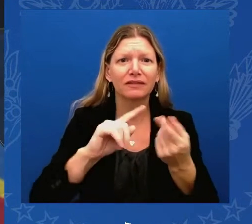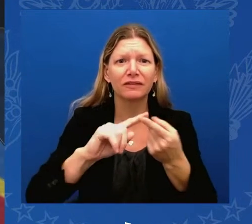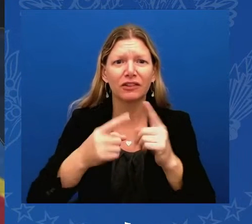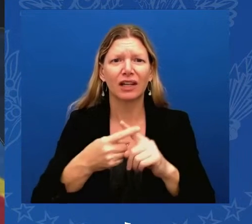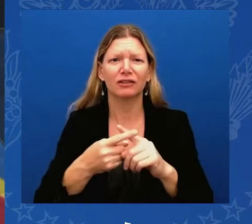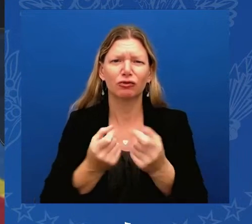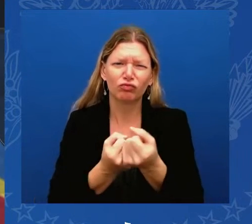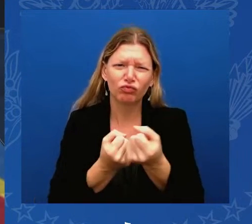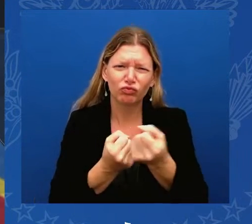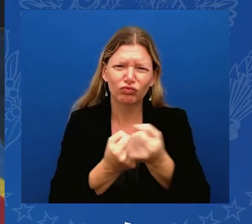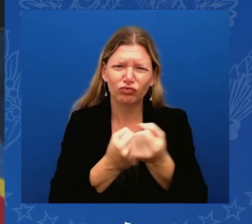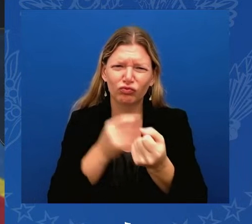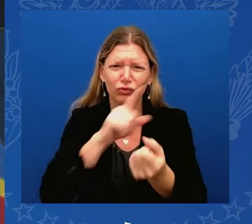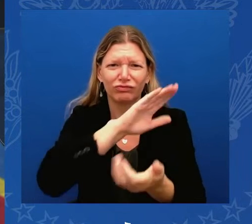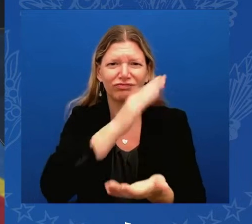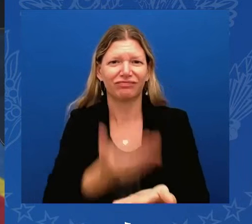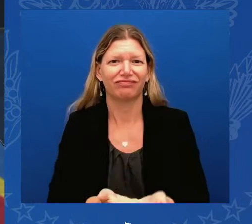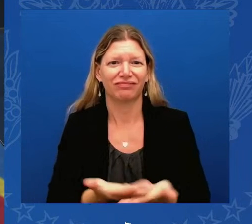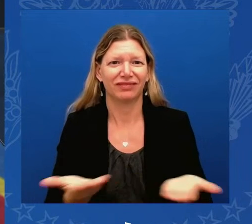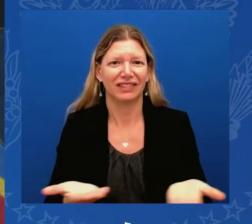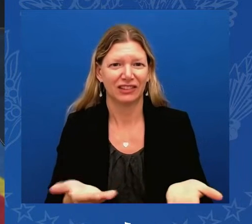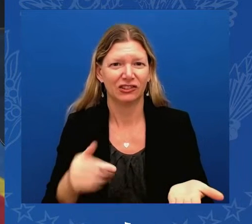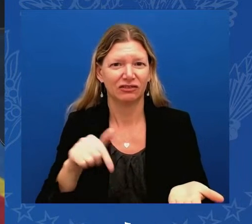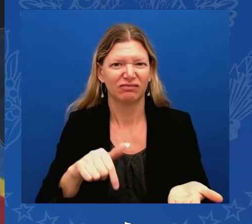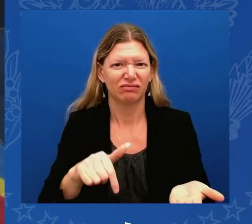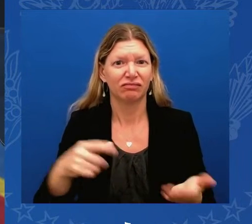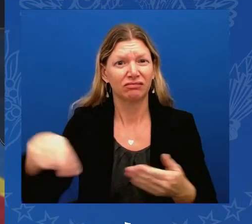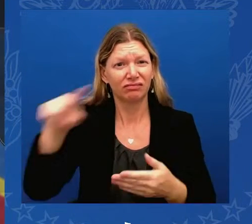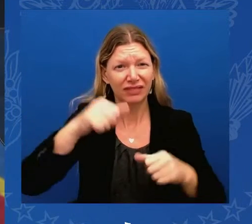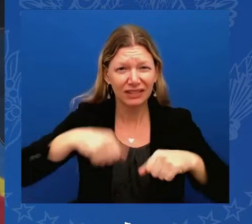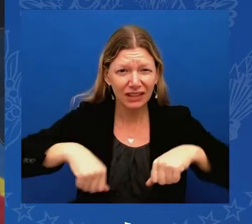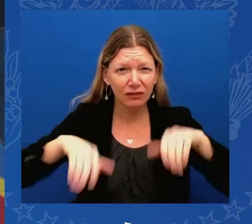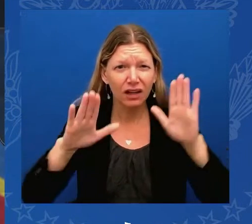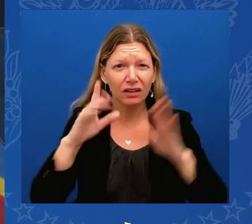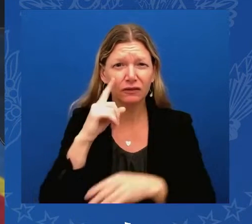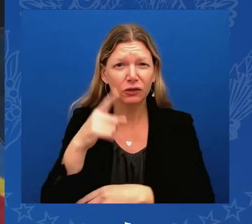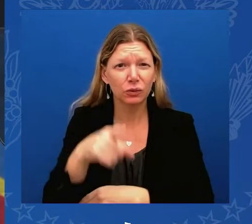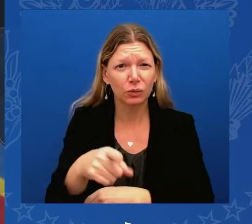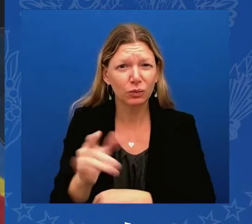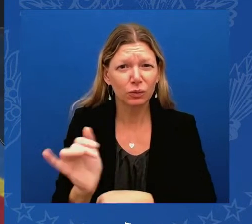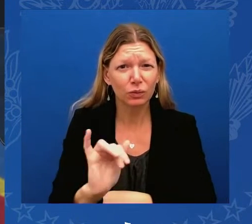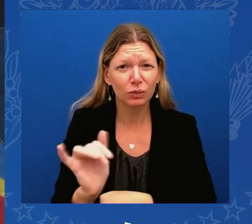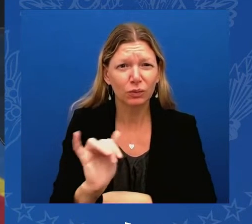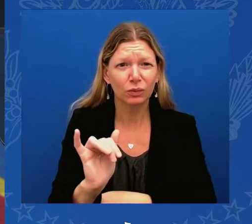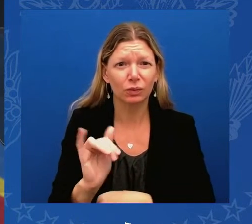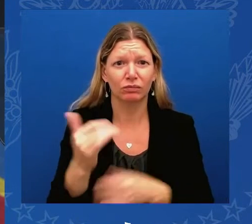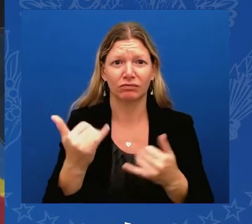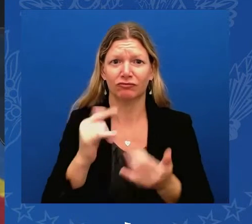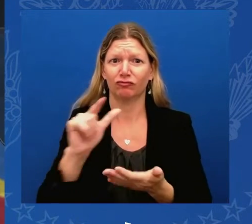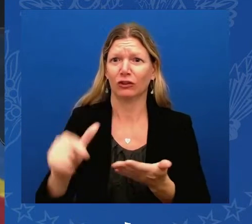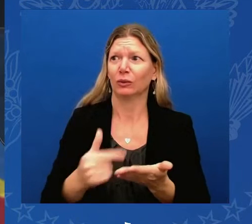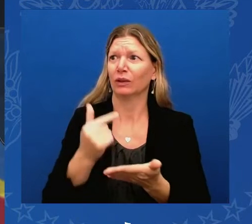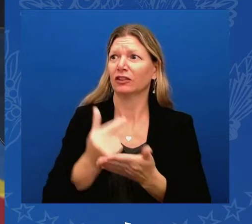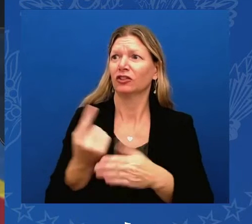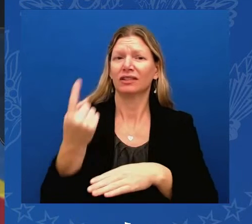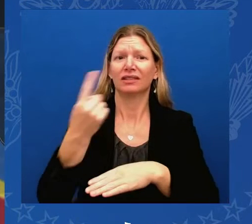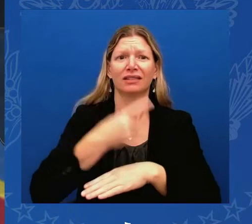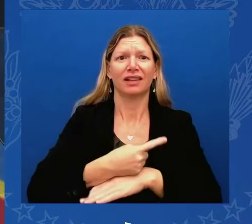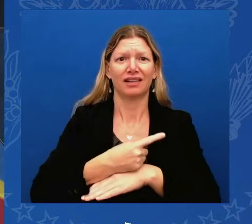This graduation day is a day for generations, a day of joy, a day earned, not given.